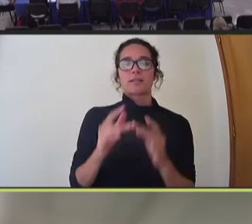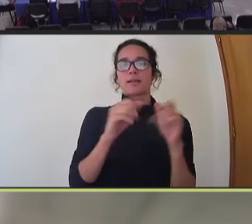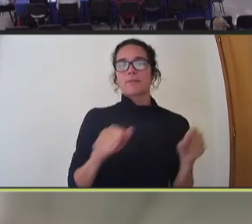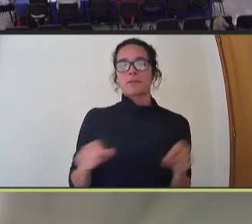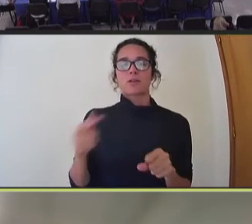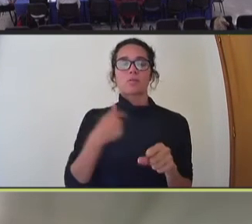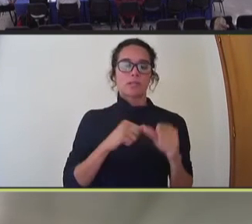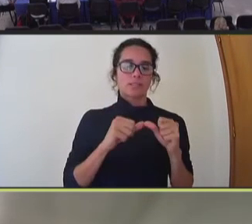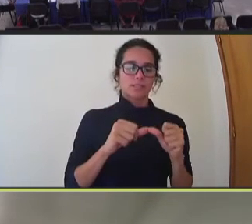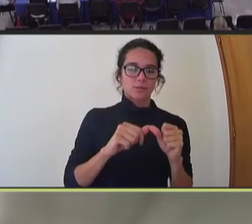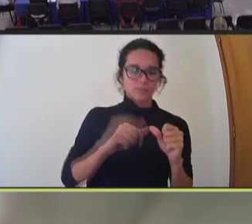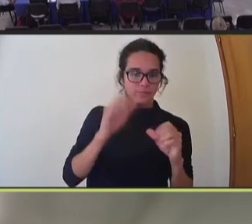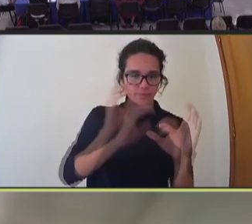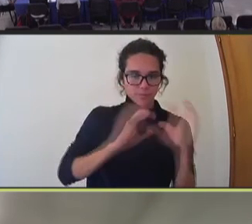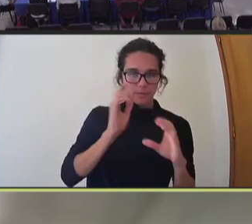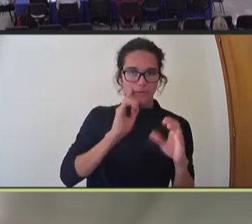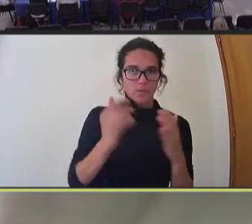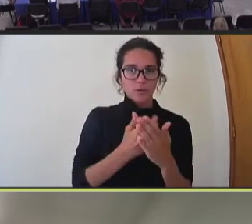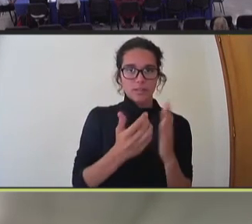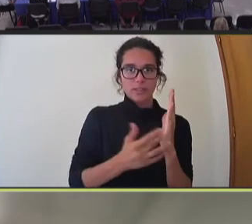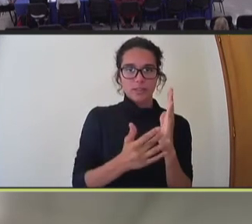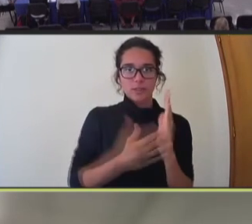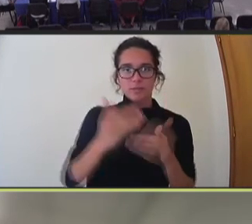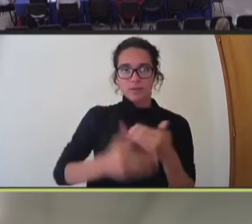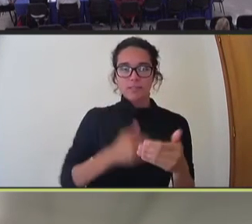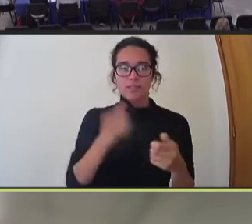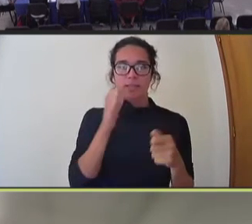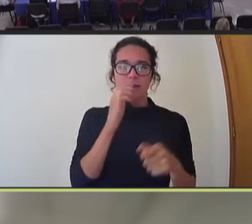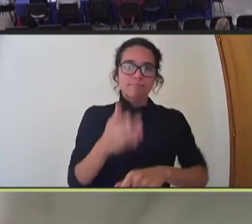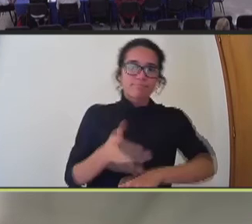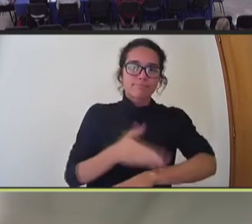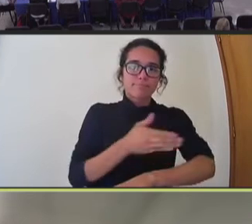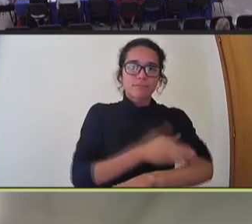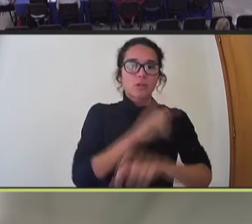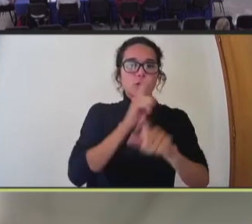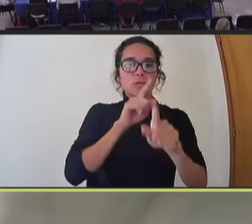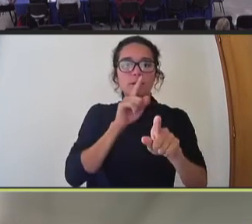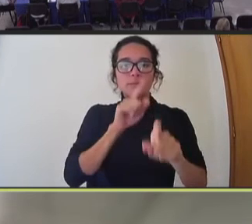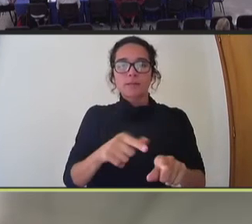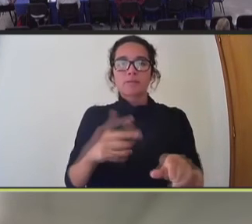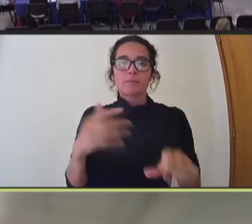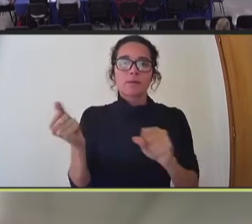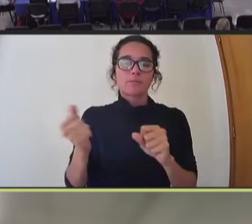processes that can improve response capabilities, much in line with what you heard of the goals